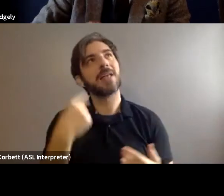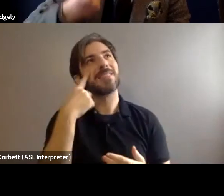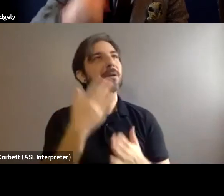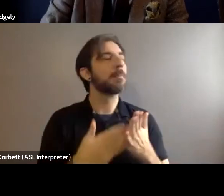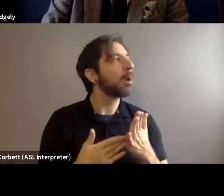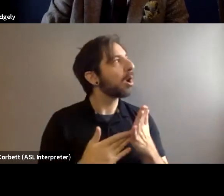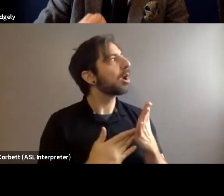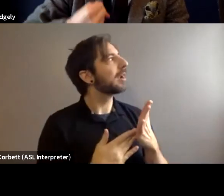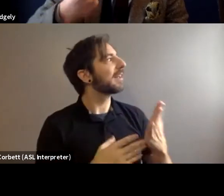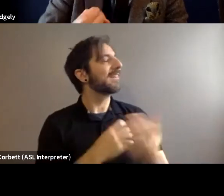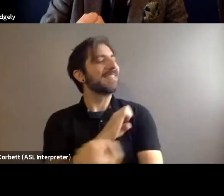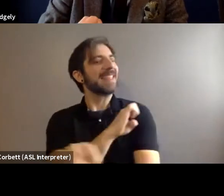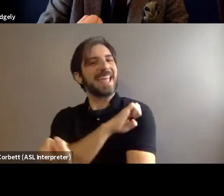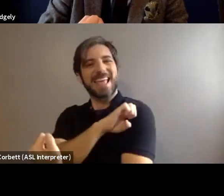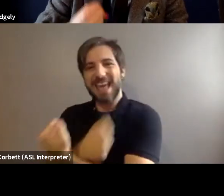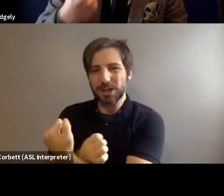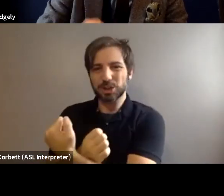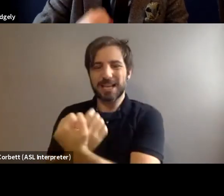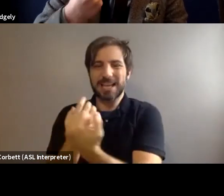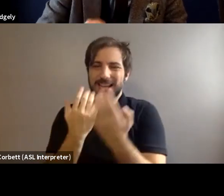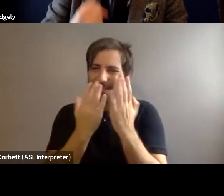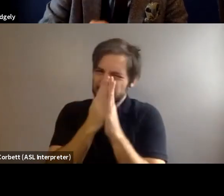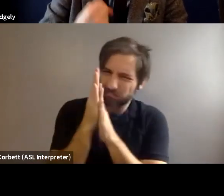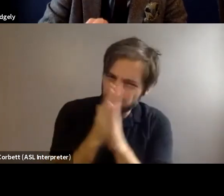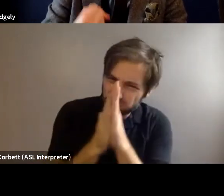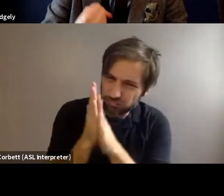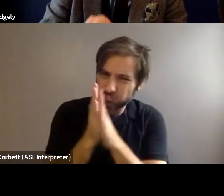of the energy and the drive and the and the passion and the wherewithal to keep pushing